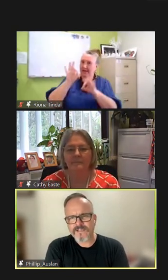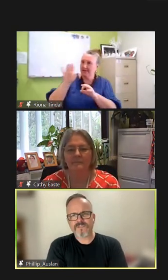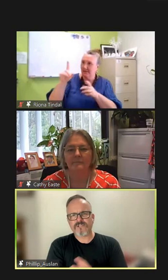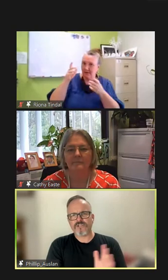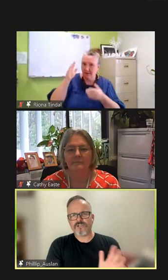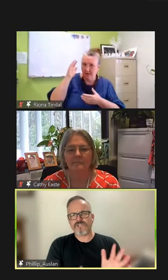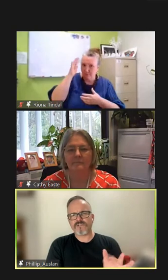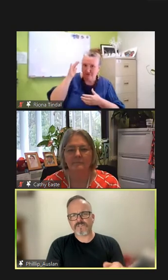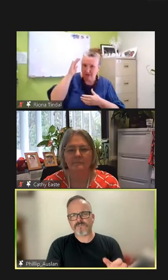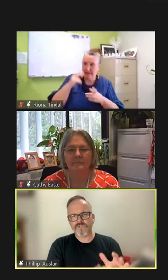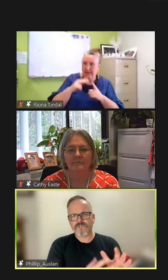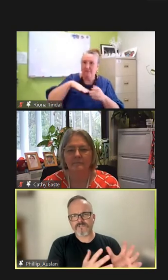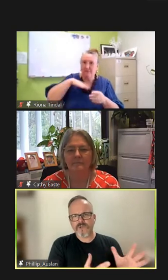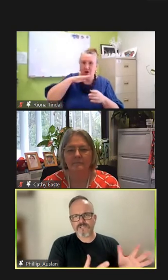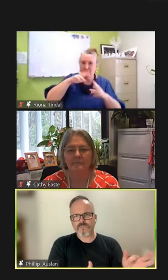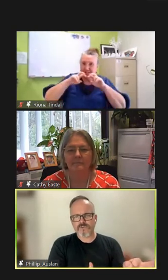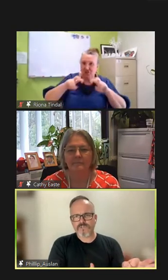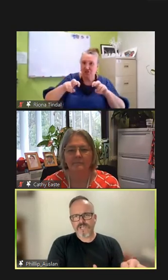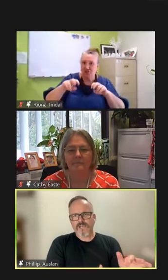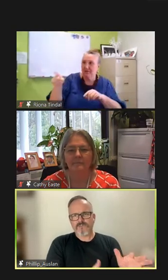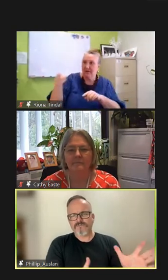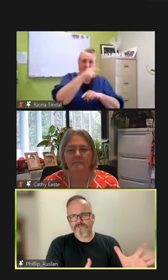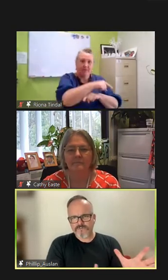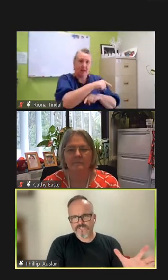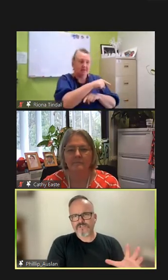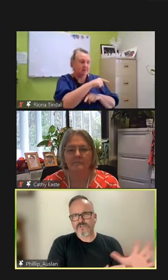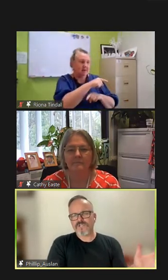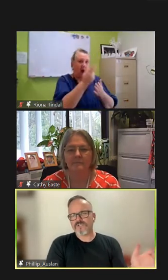and there was such a huge difference between the science world with the frog research I'd